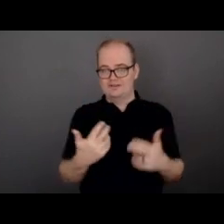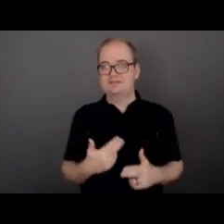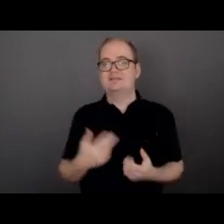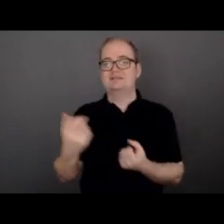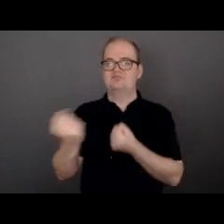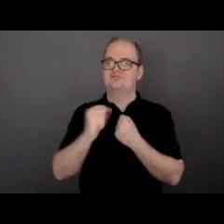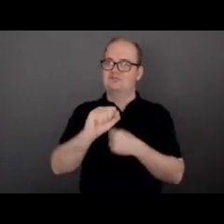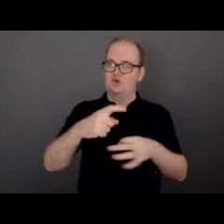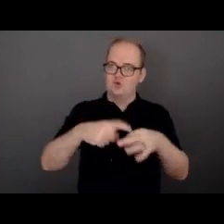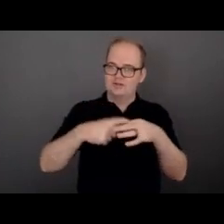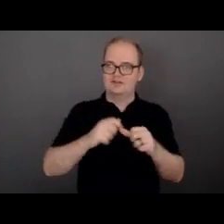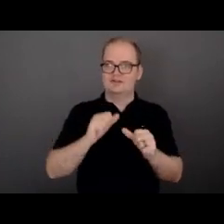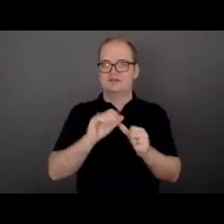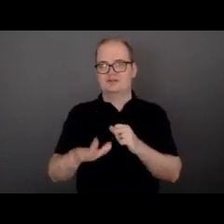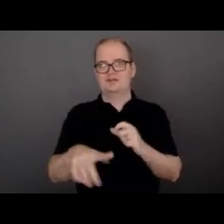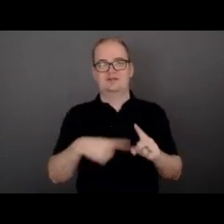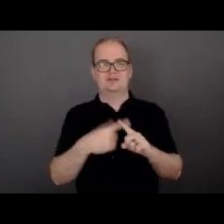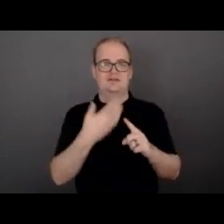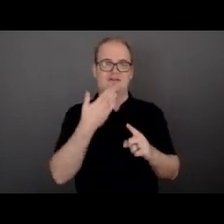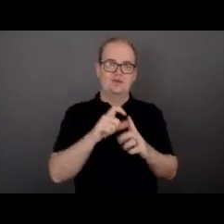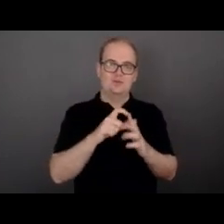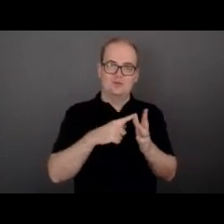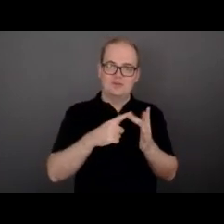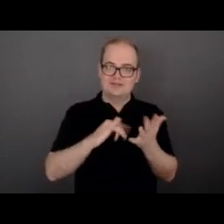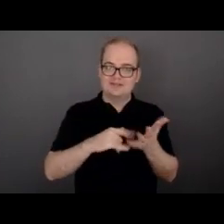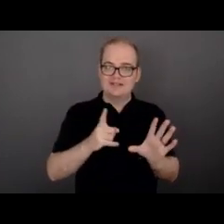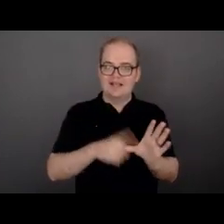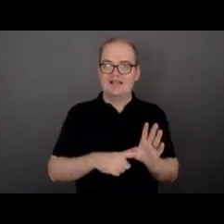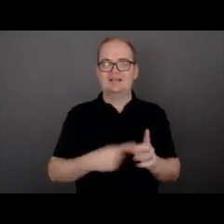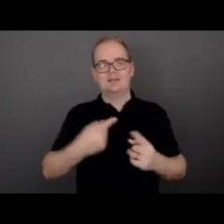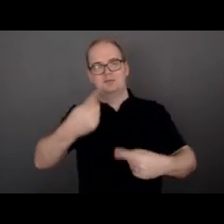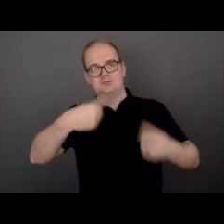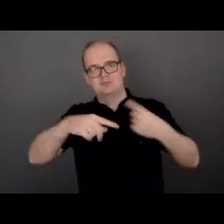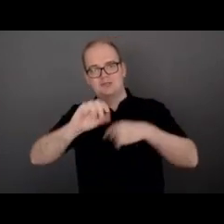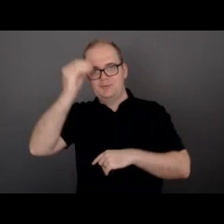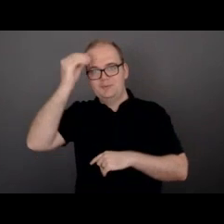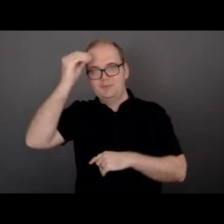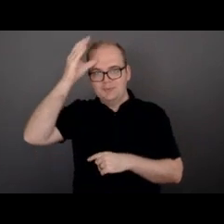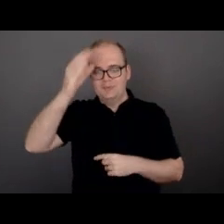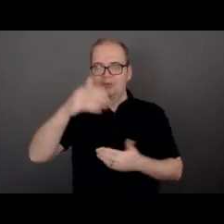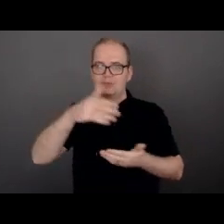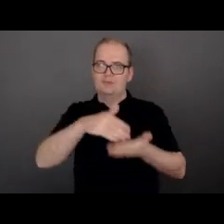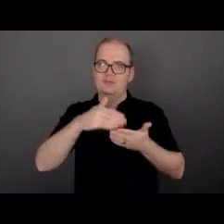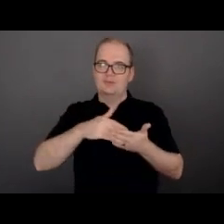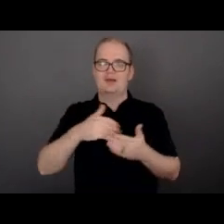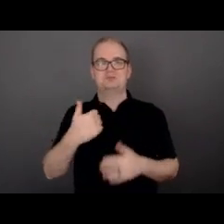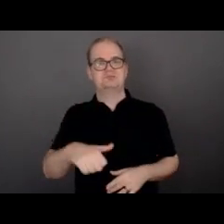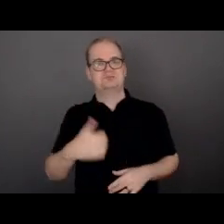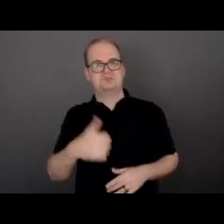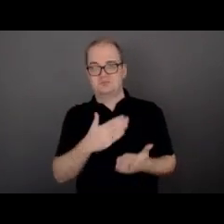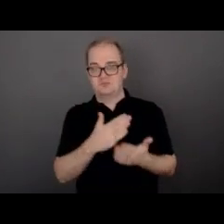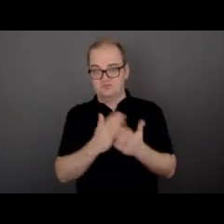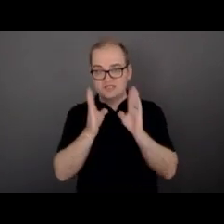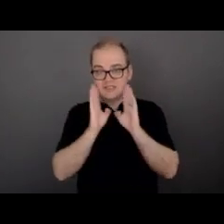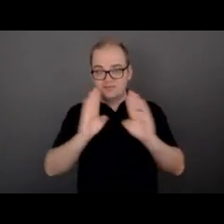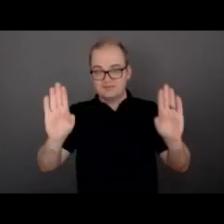you and thank you, Daisy, for sharing all of your knowledge with us today. Yeah. It's been a really amazing webinar.